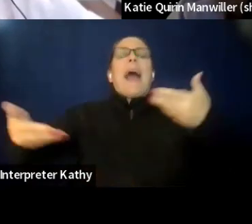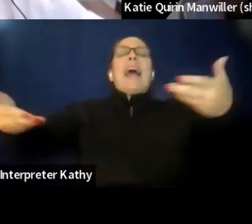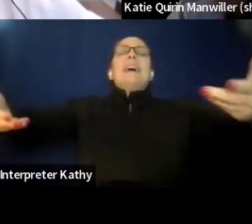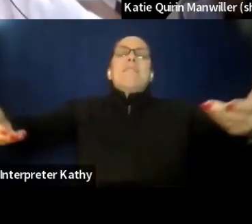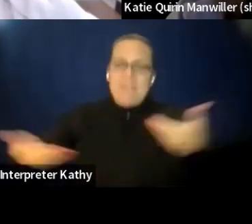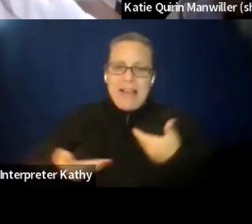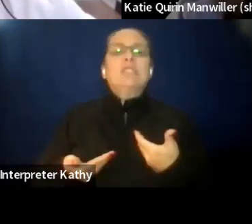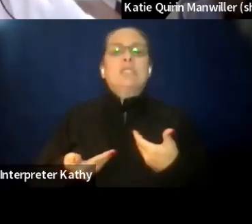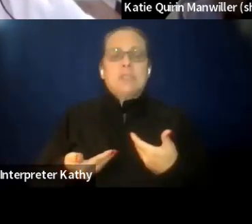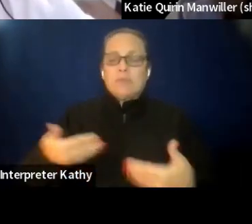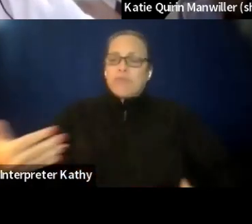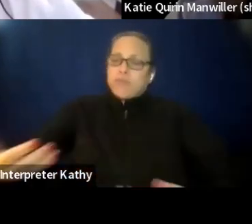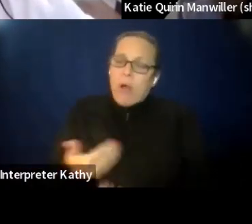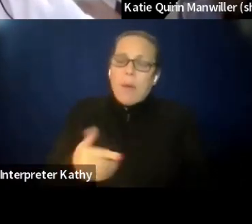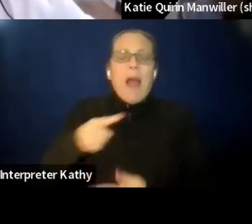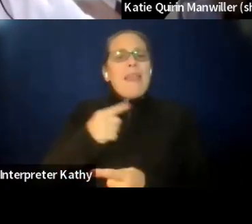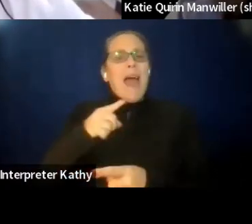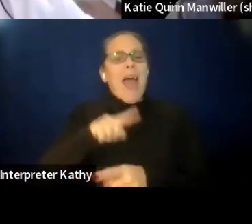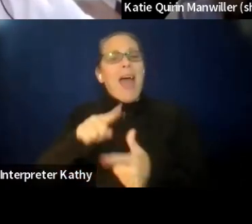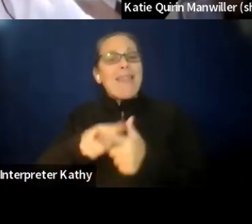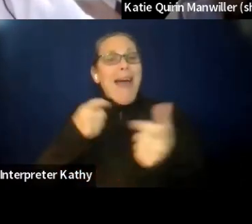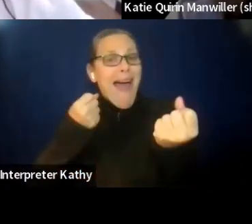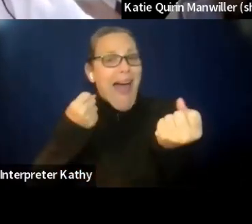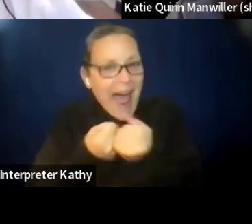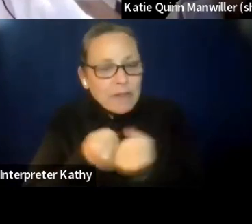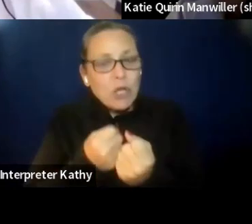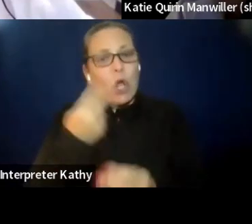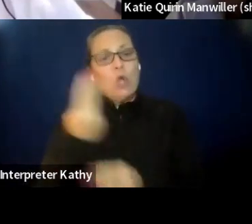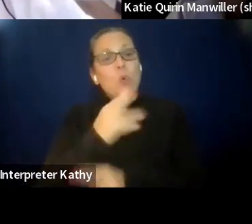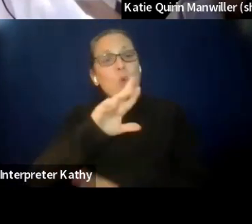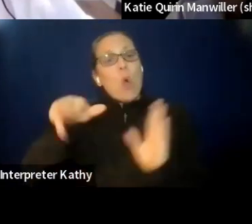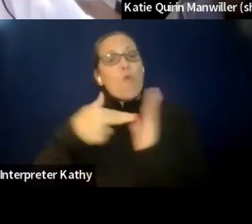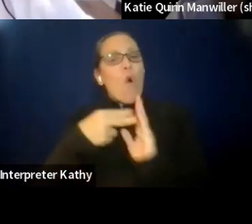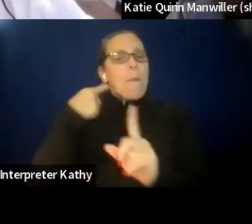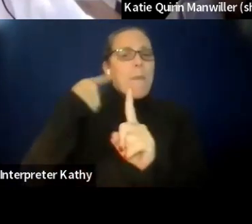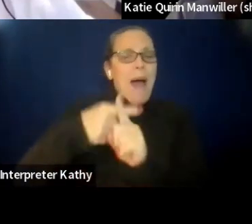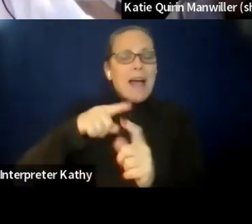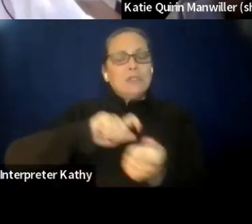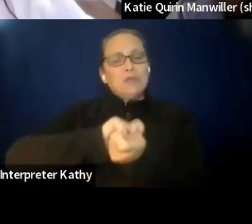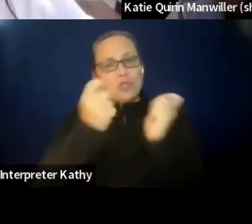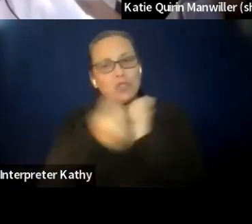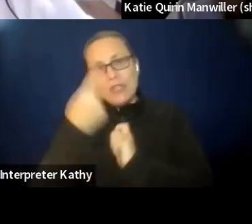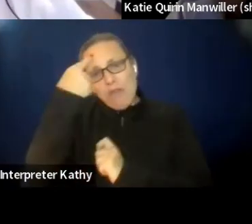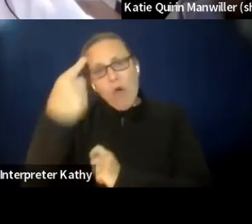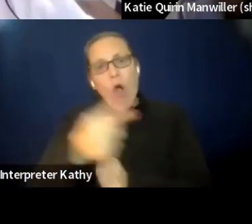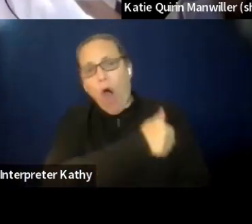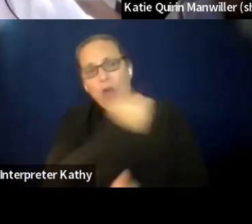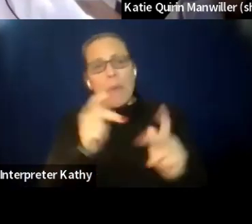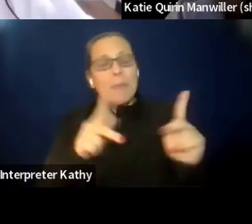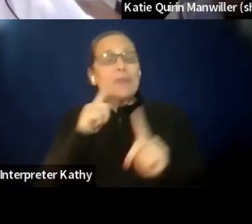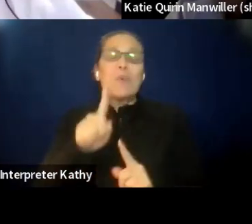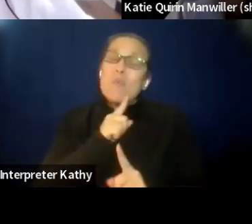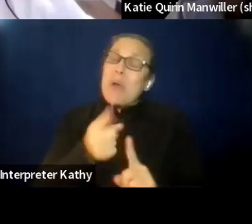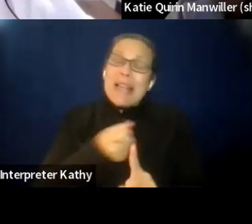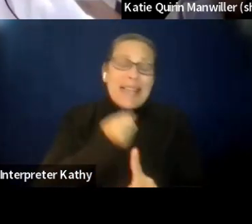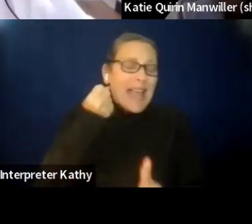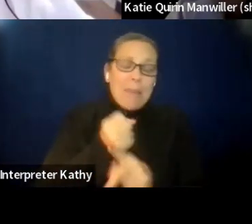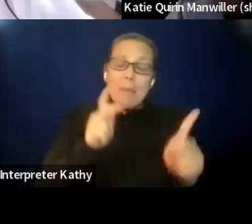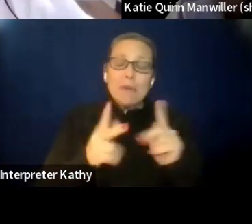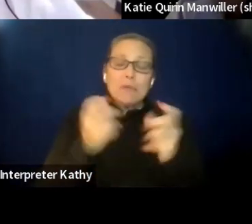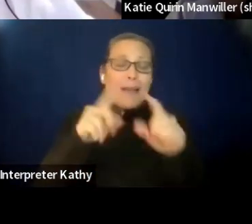more emotional work but there's this embrace and turning to advocacy and using your role for positive change for others because it impacts so many of us